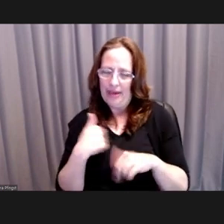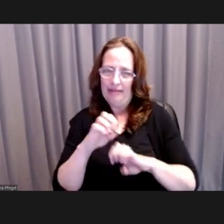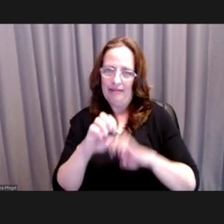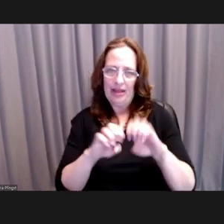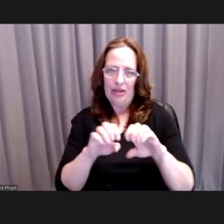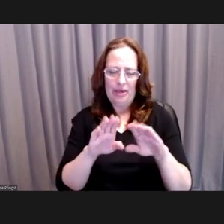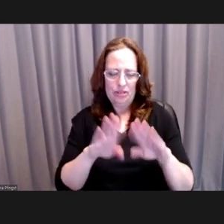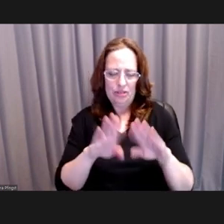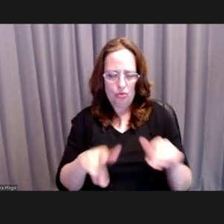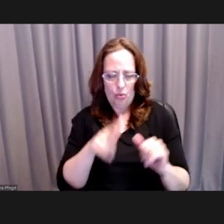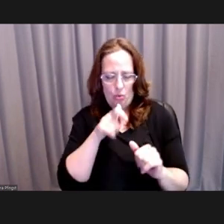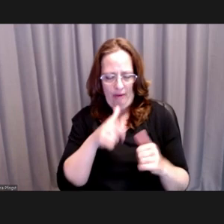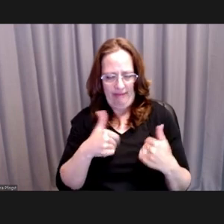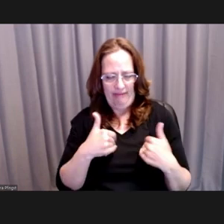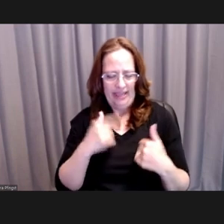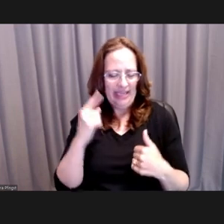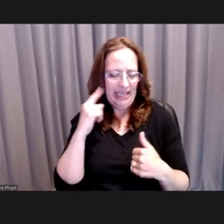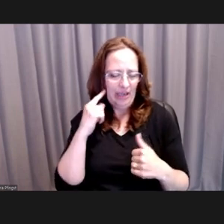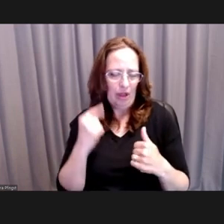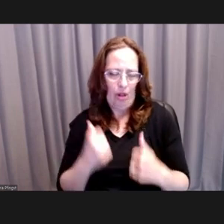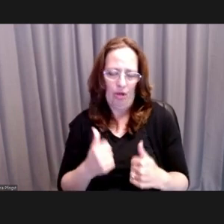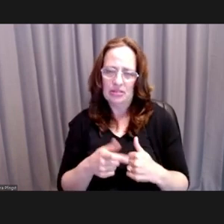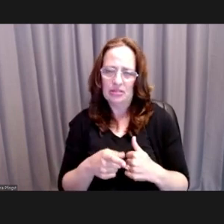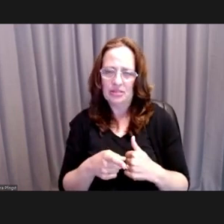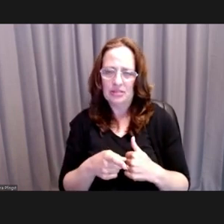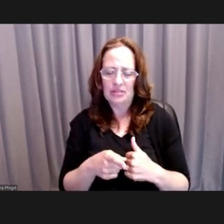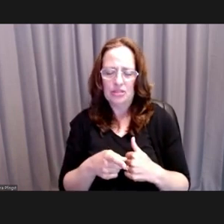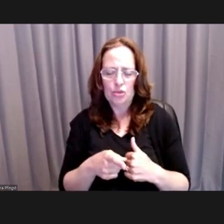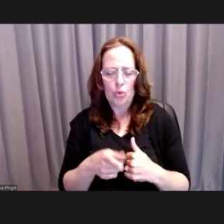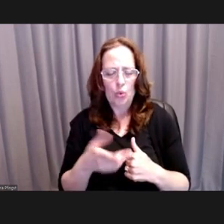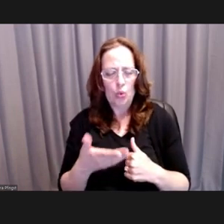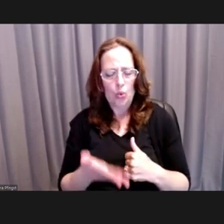Because there have been some real advances in the last few years. And we'll talk about some